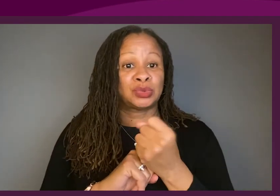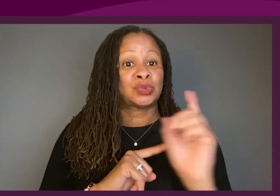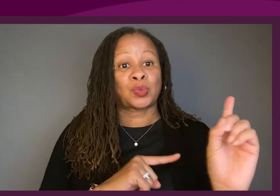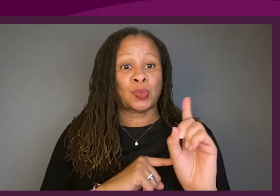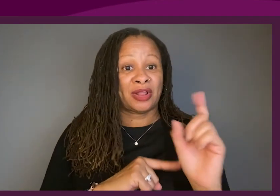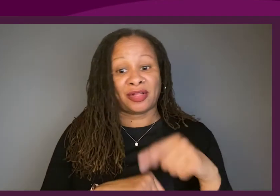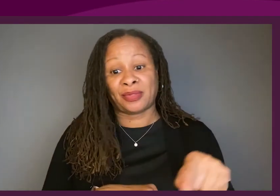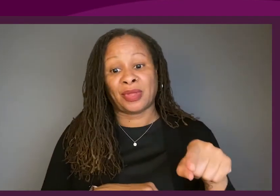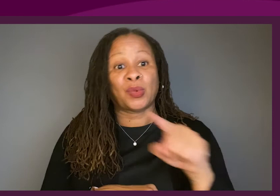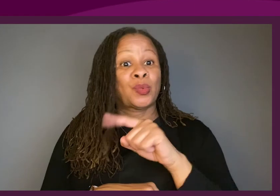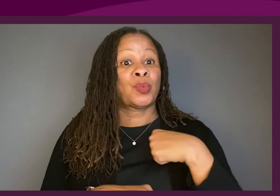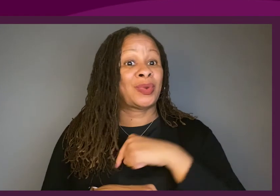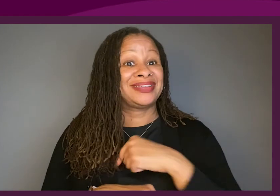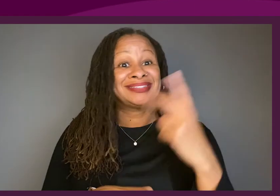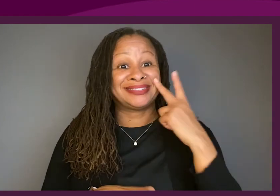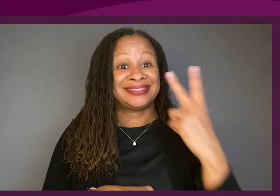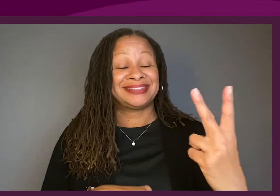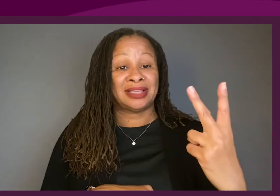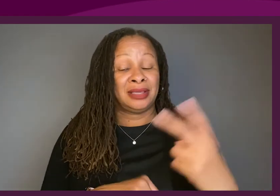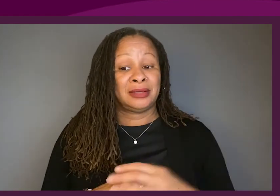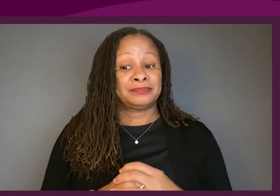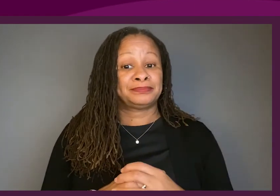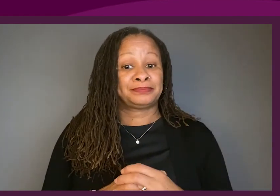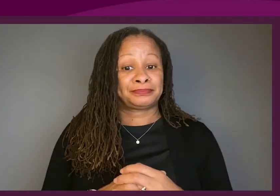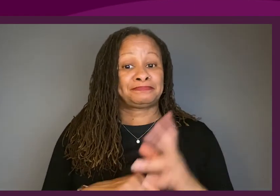dangerous settings.